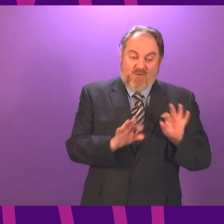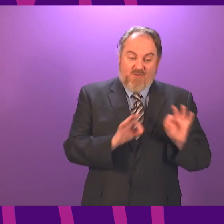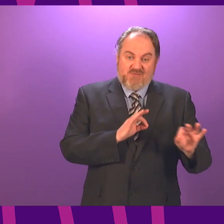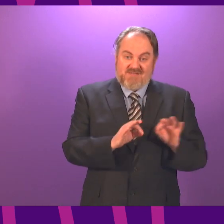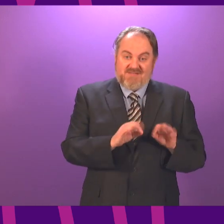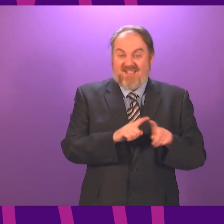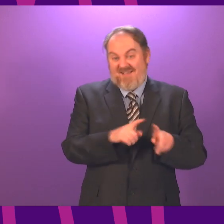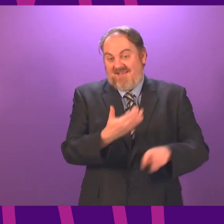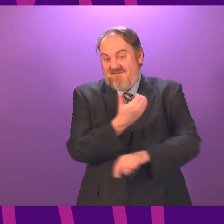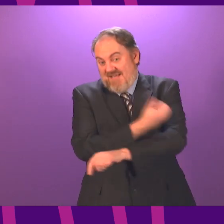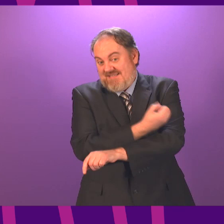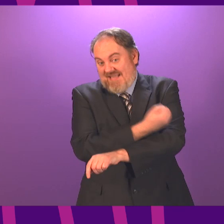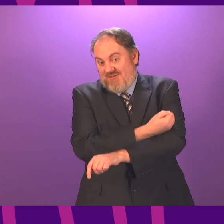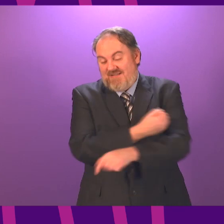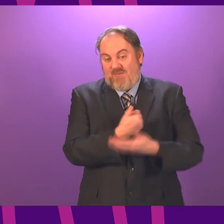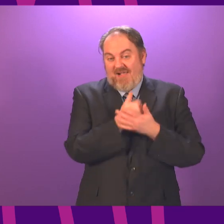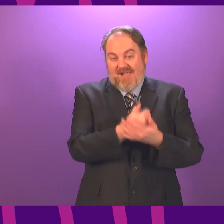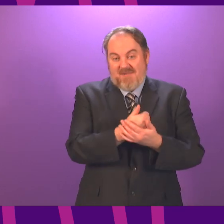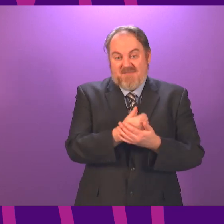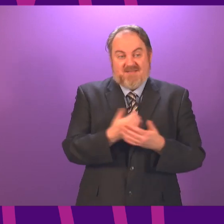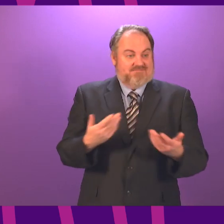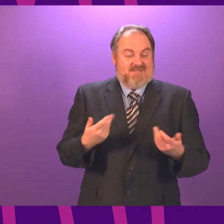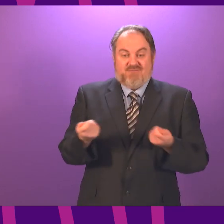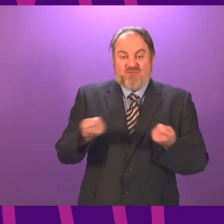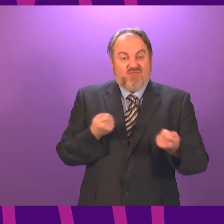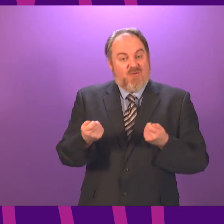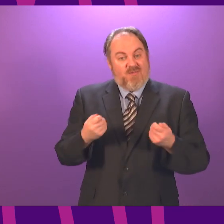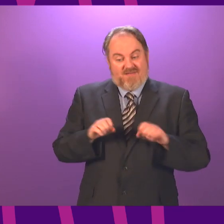the virus instead of lockdown restrictions over the longer term—and that, of course,